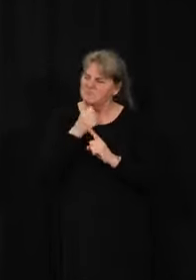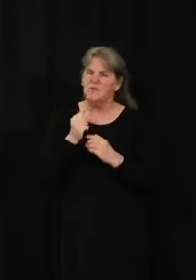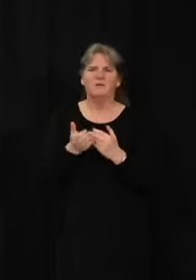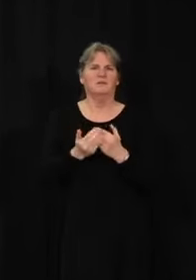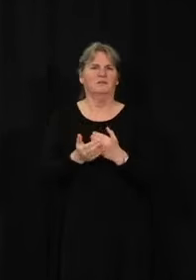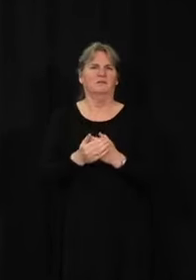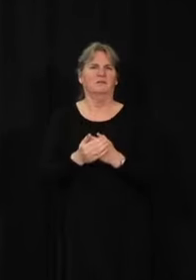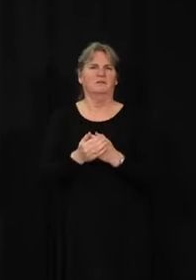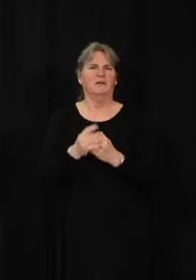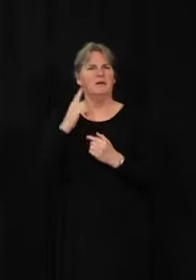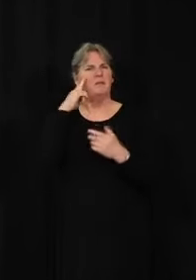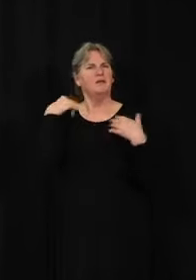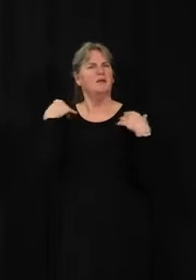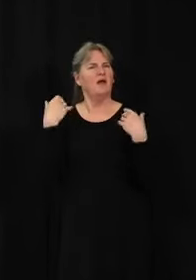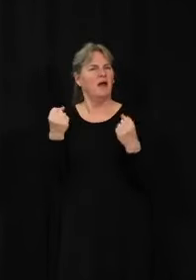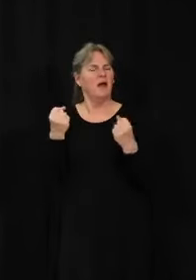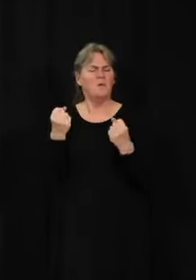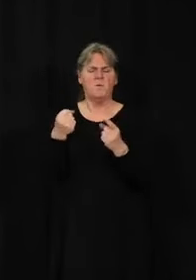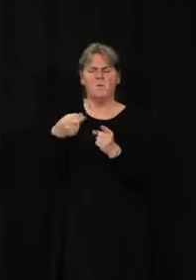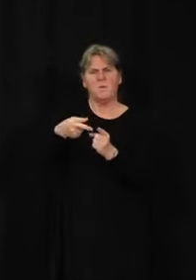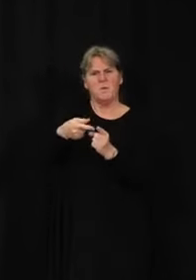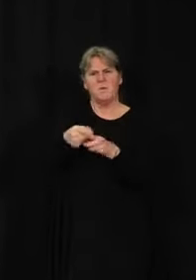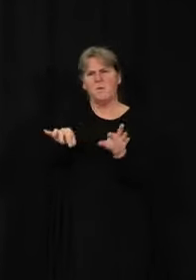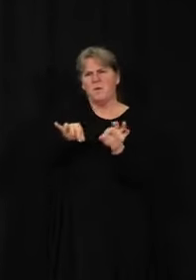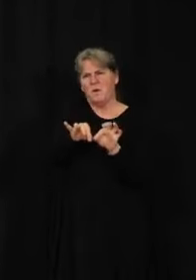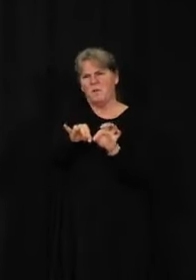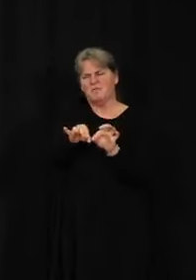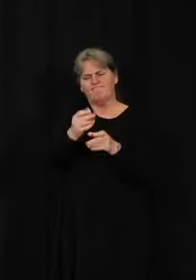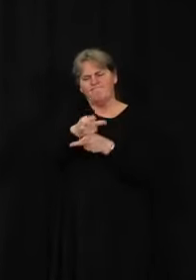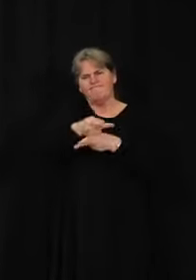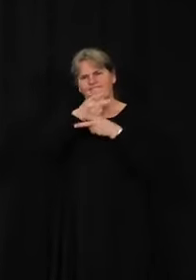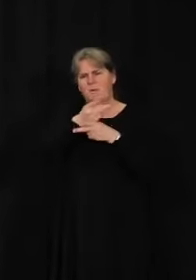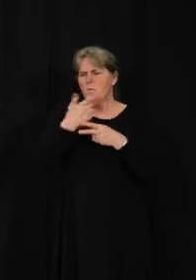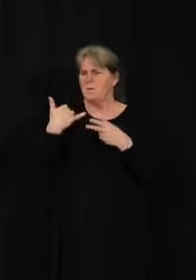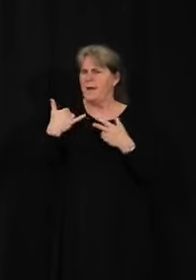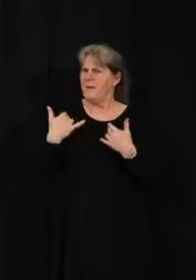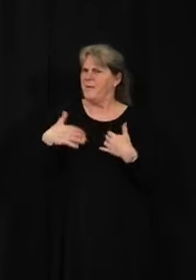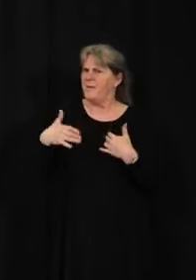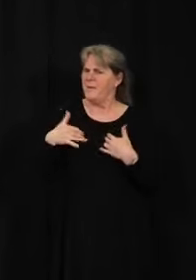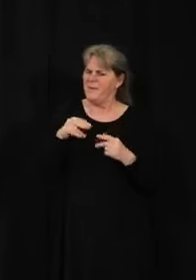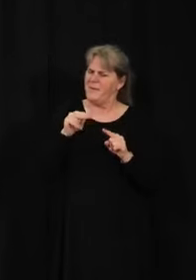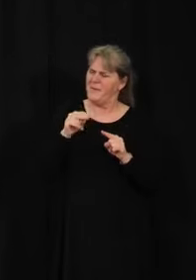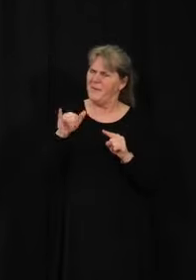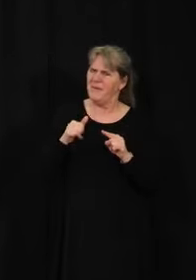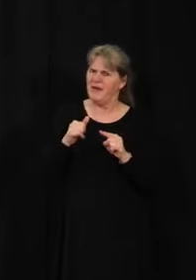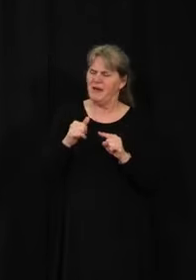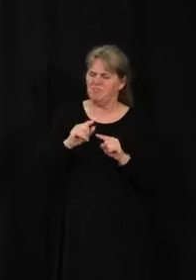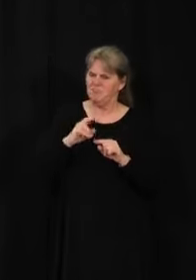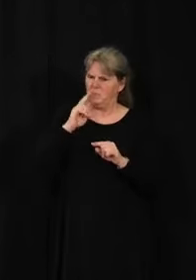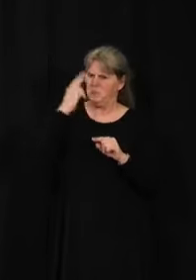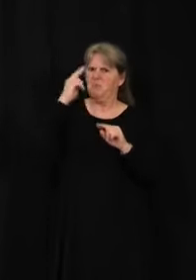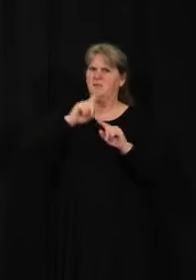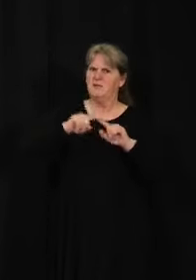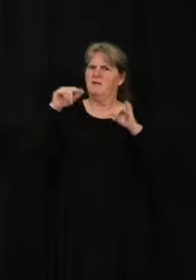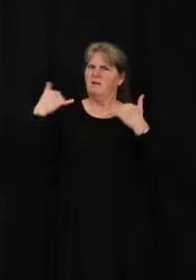Taking care of mental health is extremely important, especially now. As we adjust to new realities.